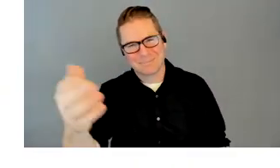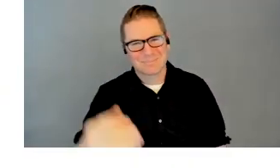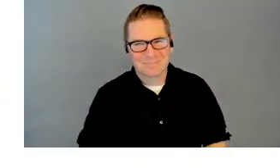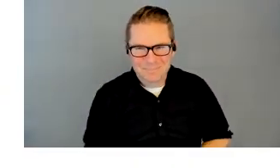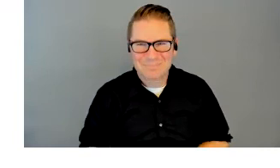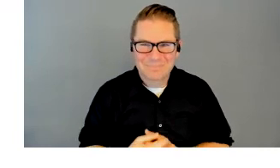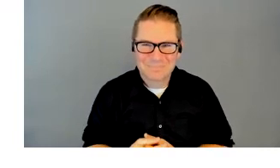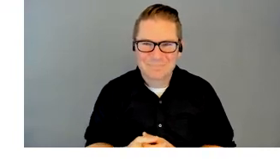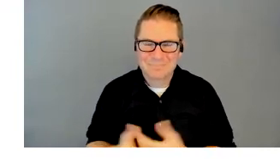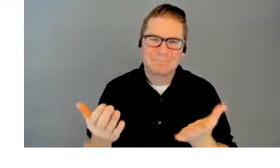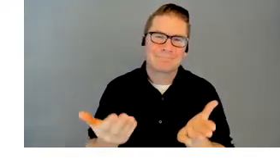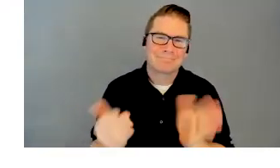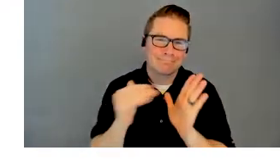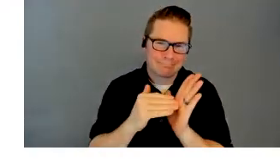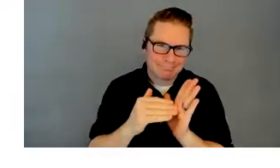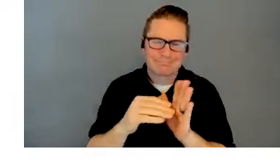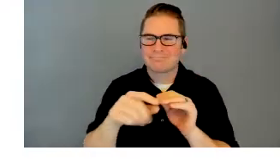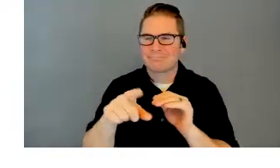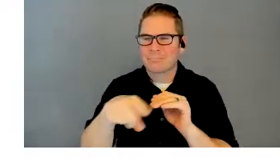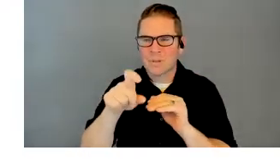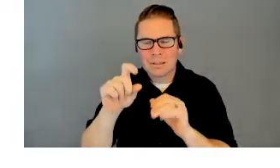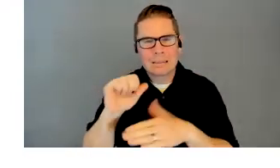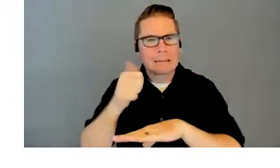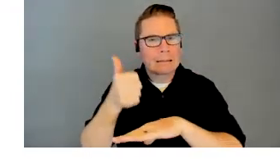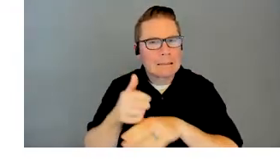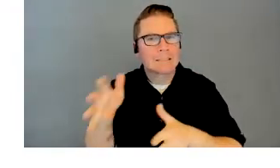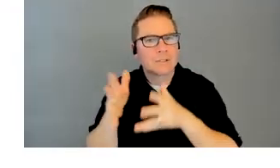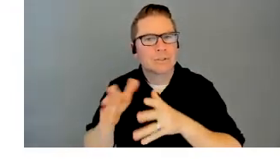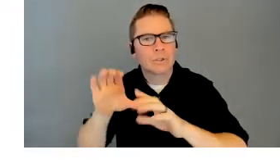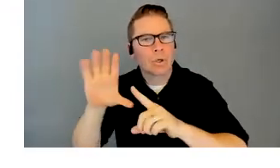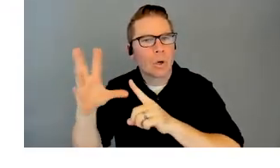Again, you just need to create a culture that promotes trust because of your student